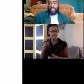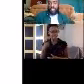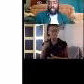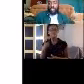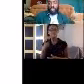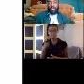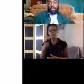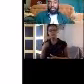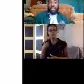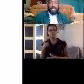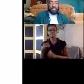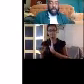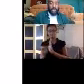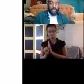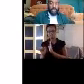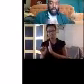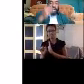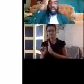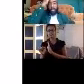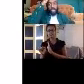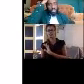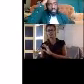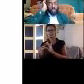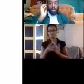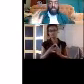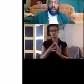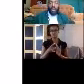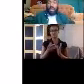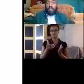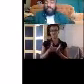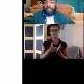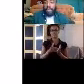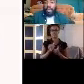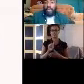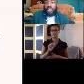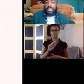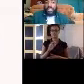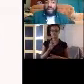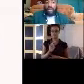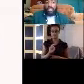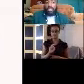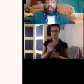So we do want to go into the next part here, which is just sort of, which is community